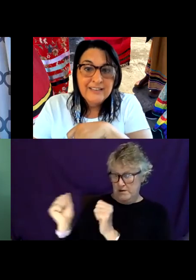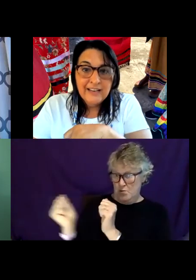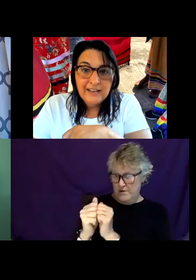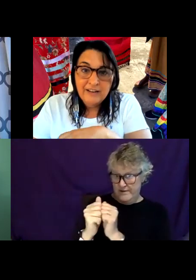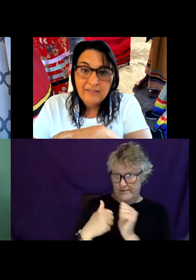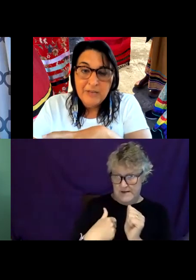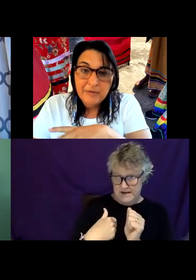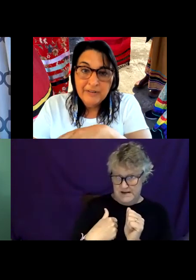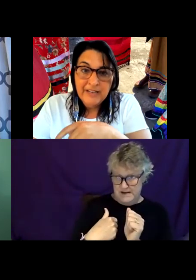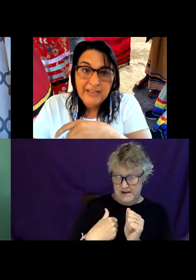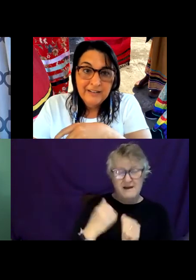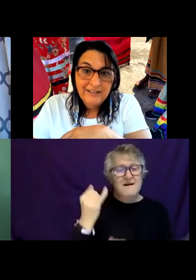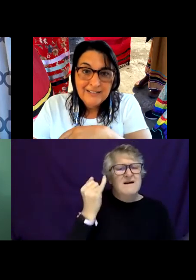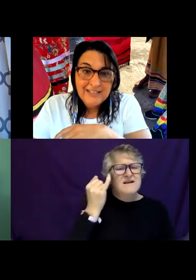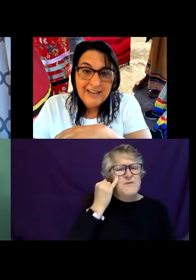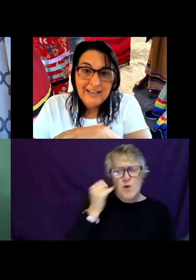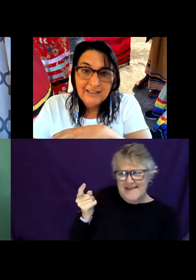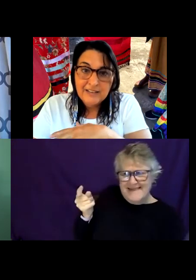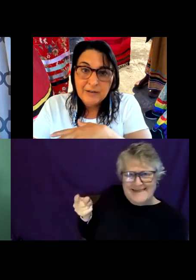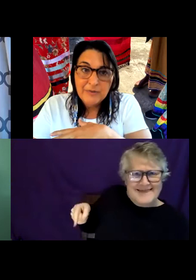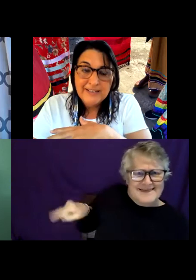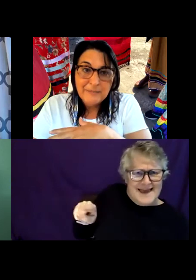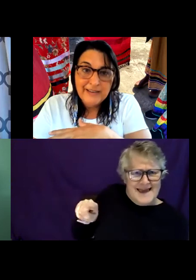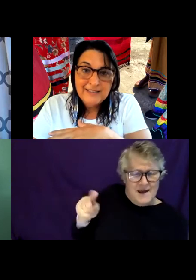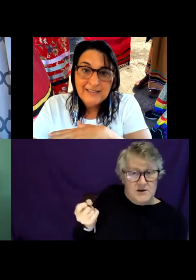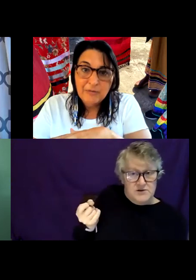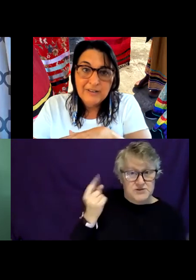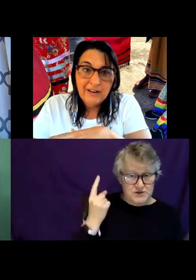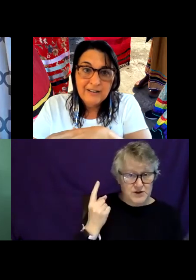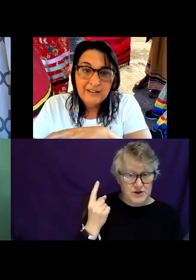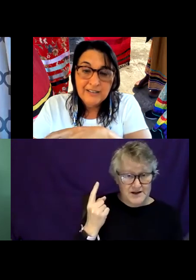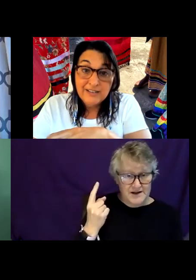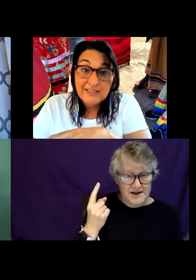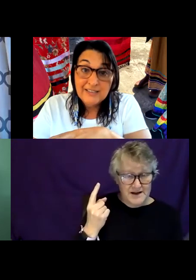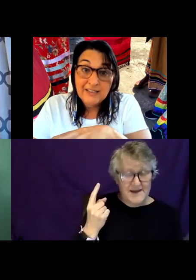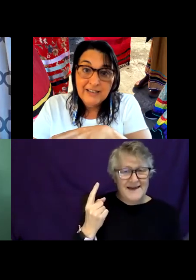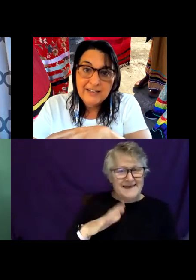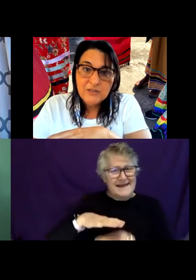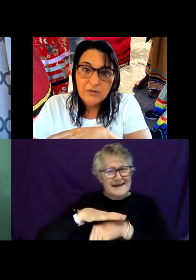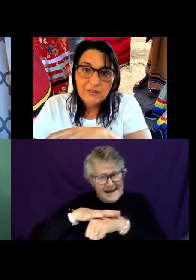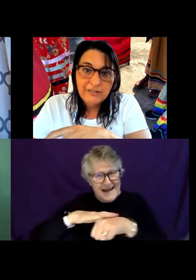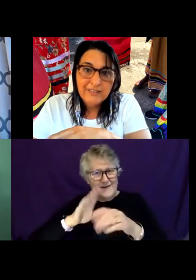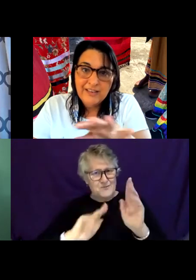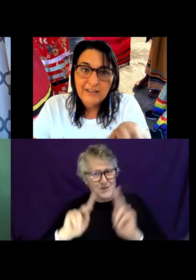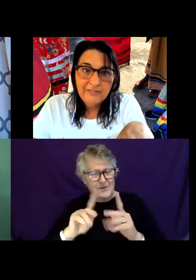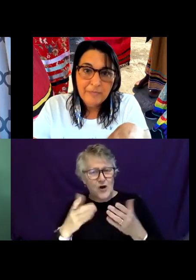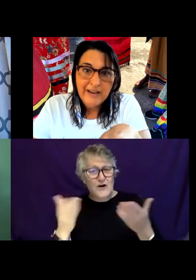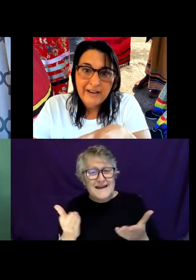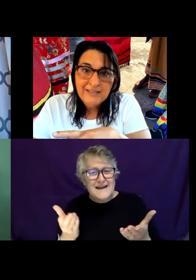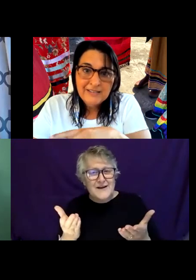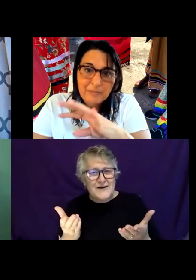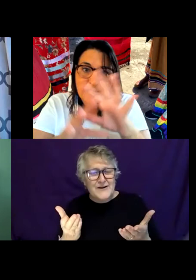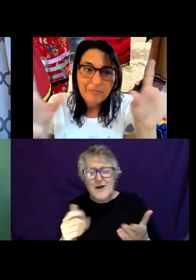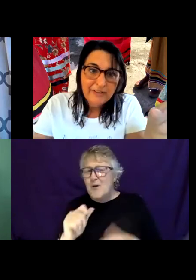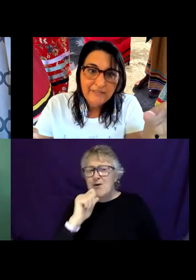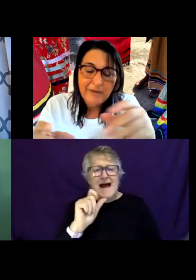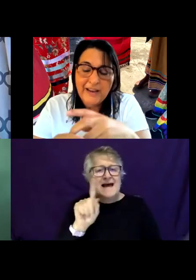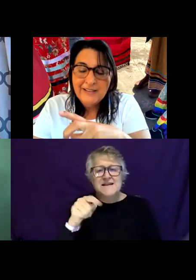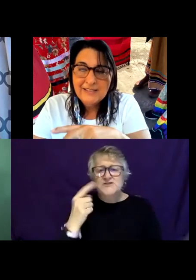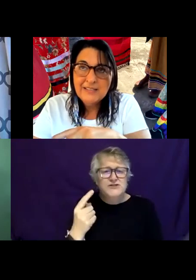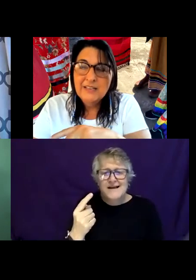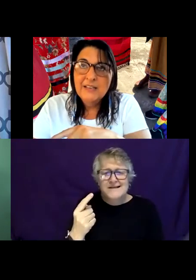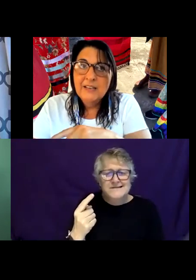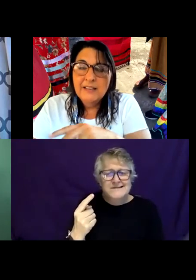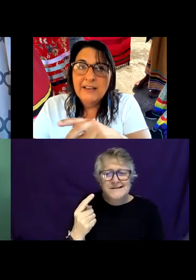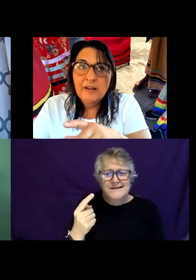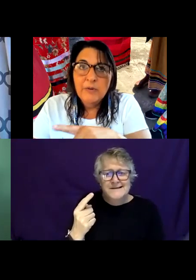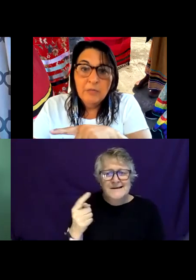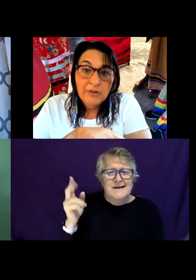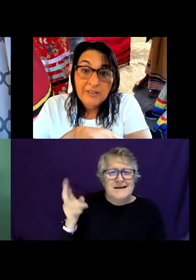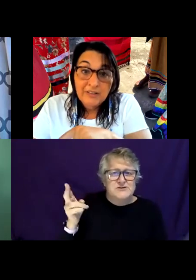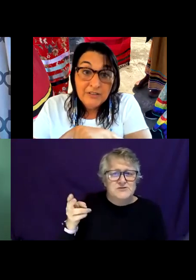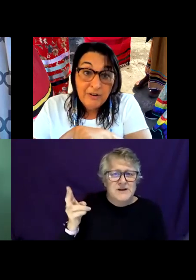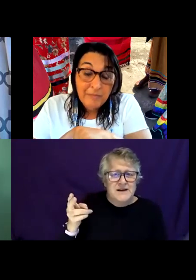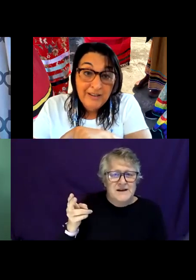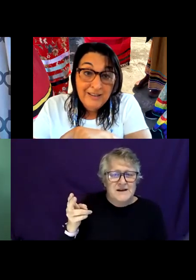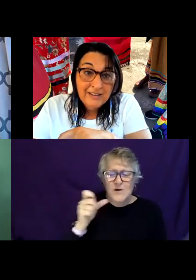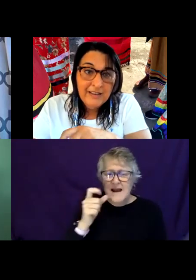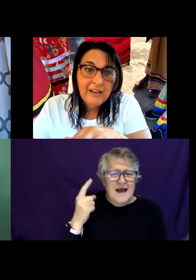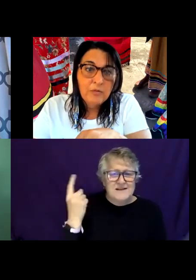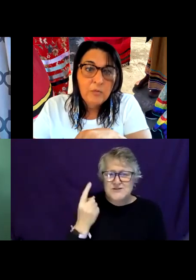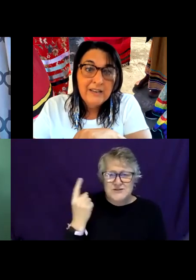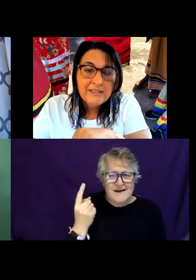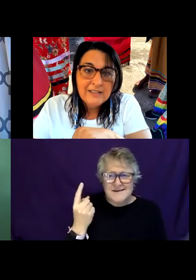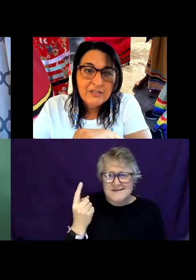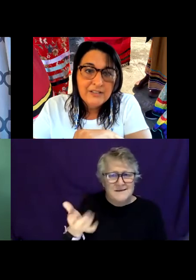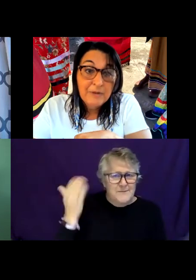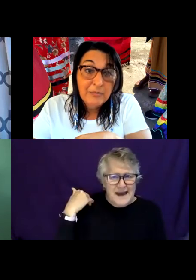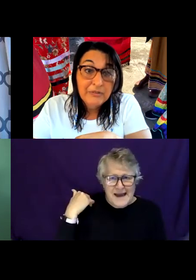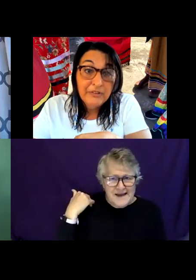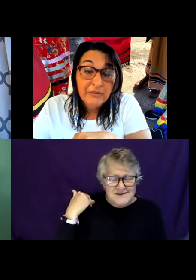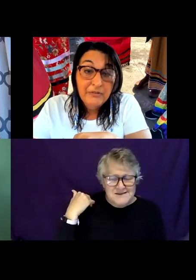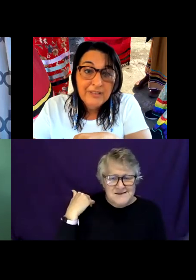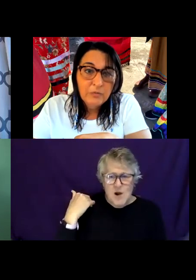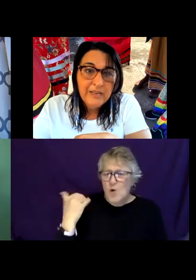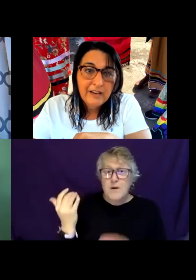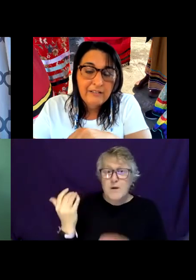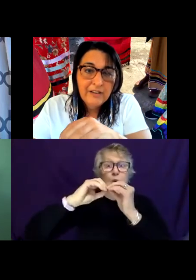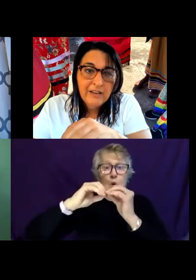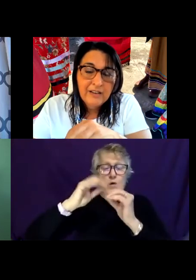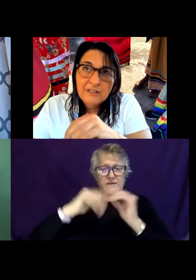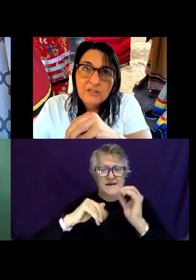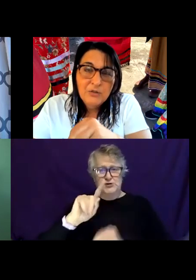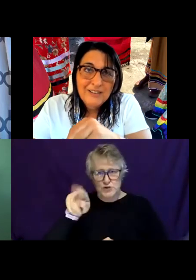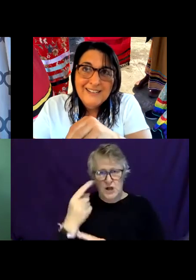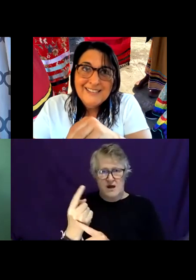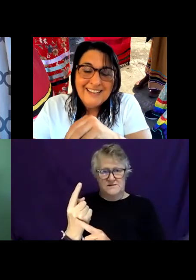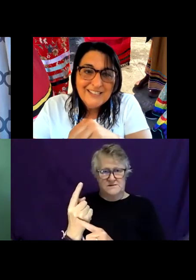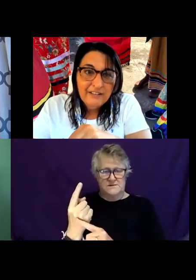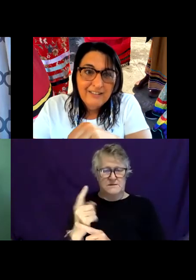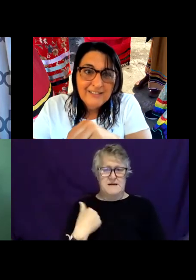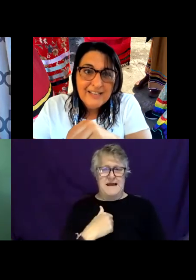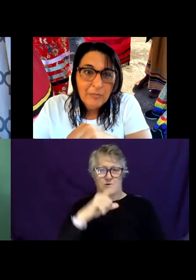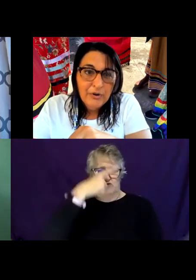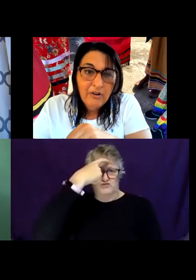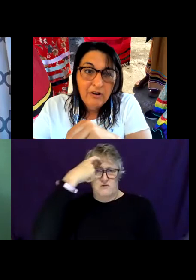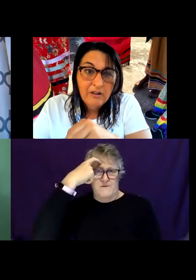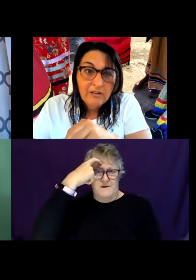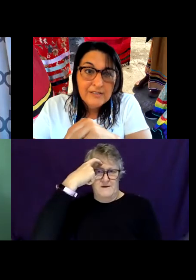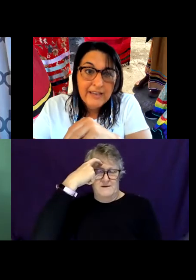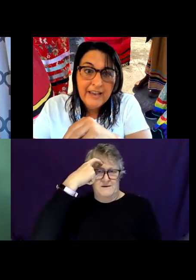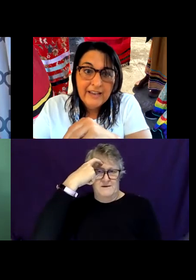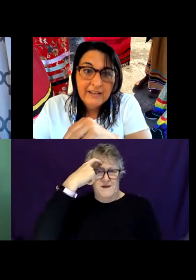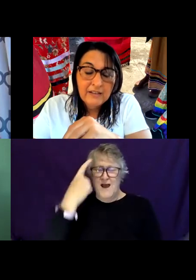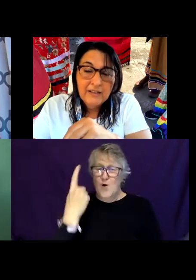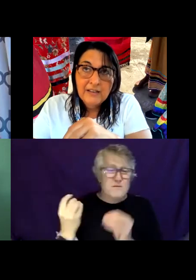understood that Native people are here today in the contemporary space, that we're not just a historical thing of the past, people of the past, that we are more than our trauma that we as Indigenous people know that we have stories and songs and protocols